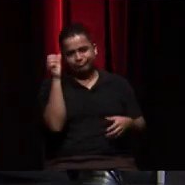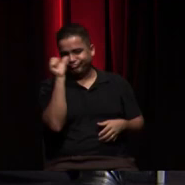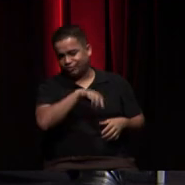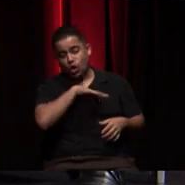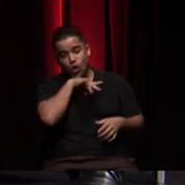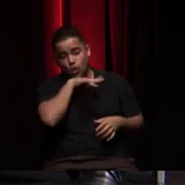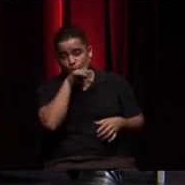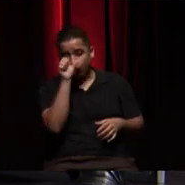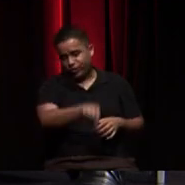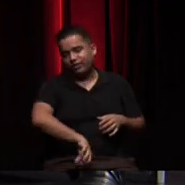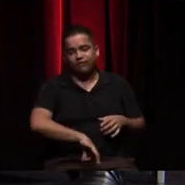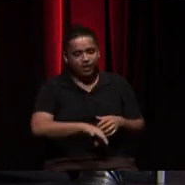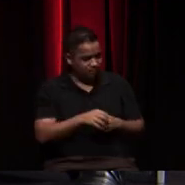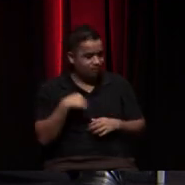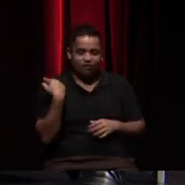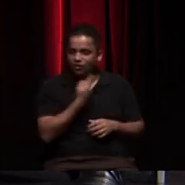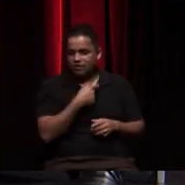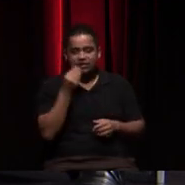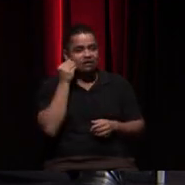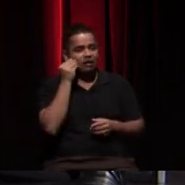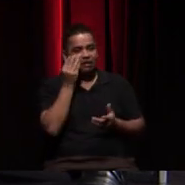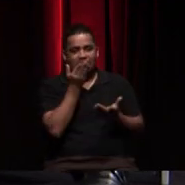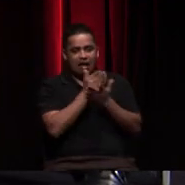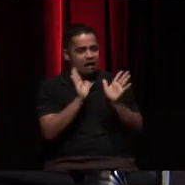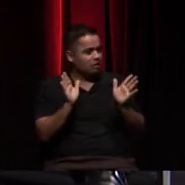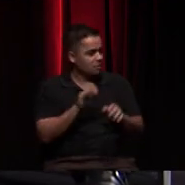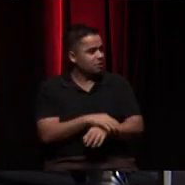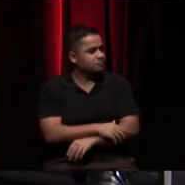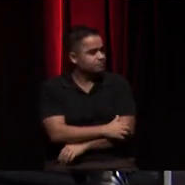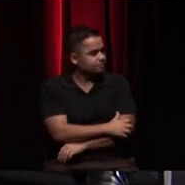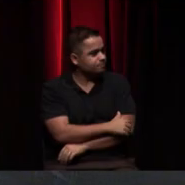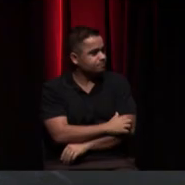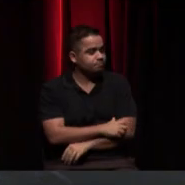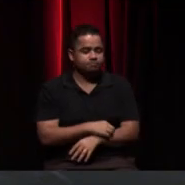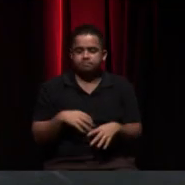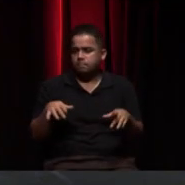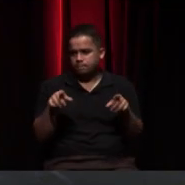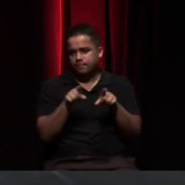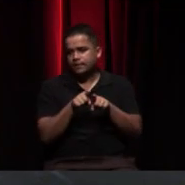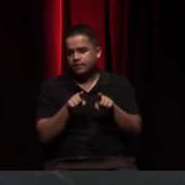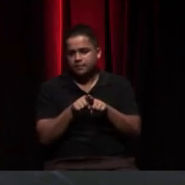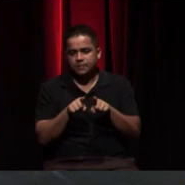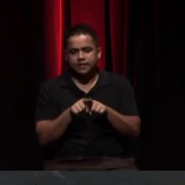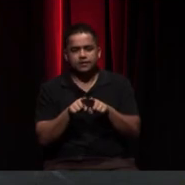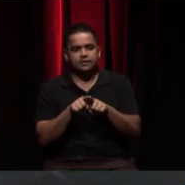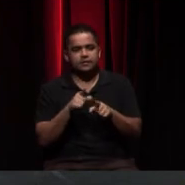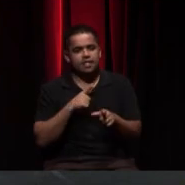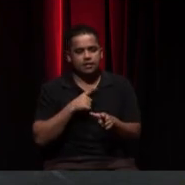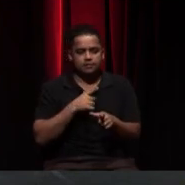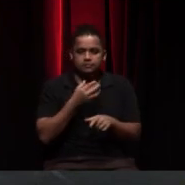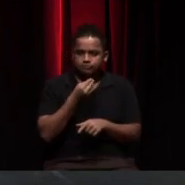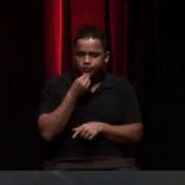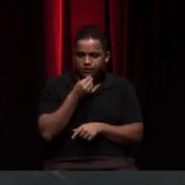We even fight against it. I’d like the chance to talk about,